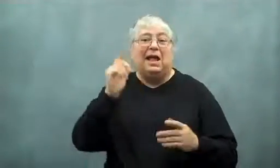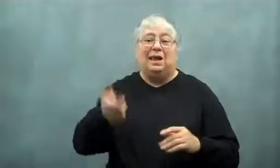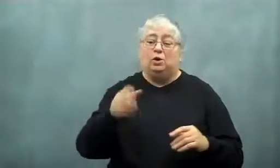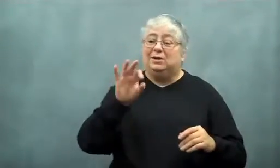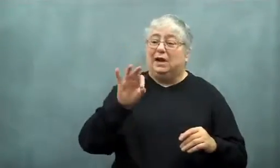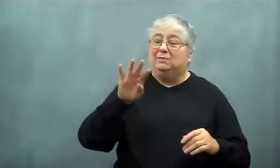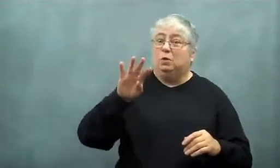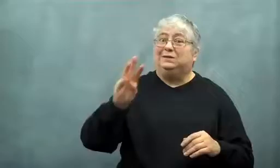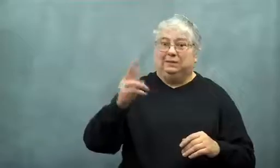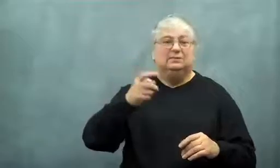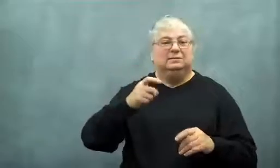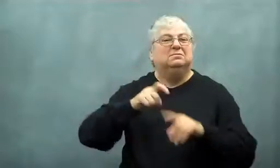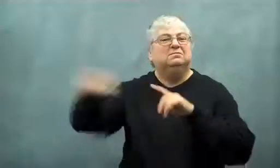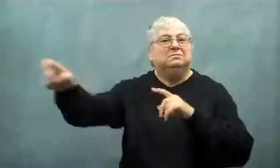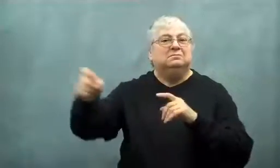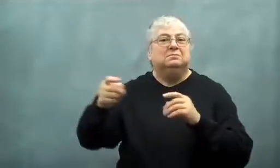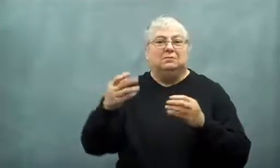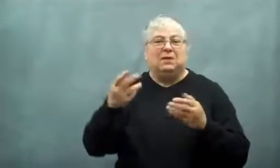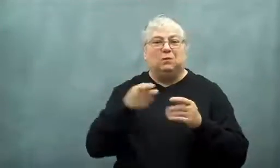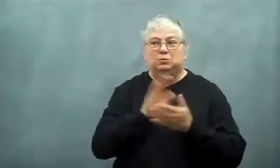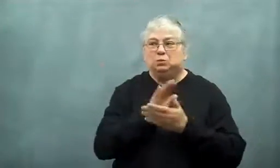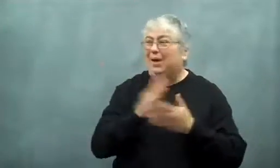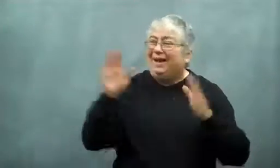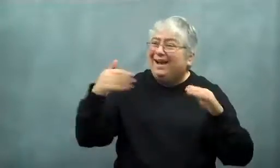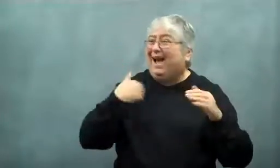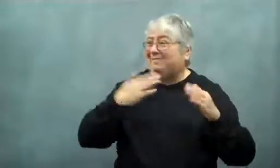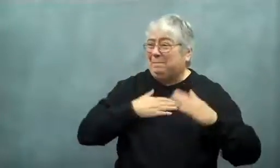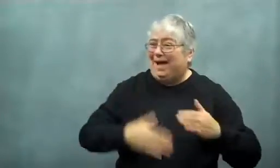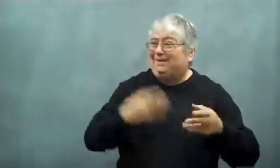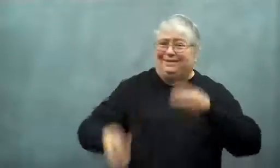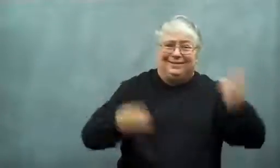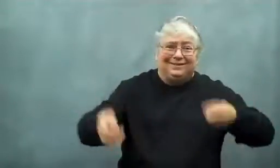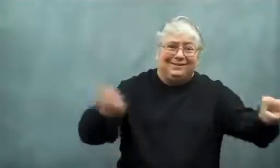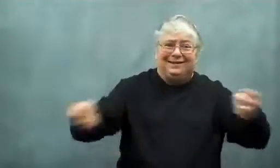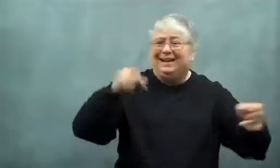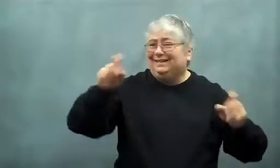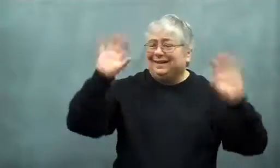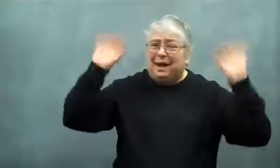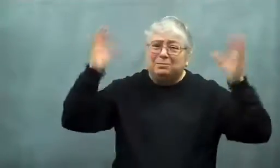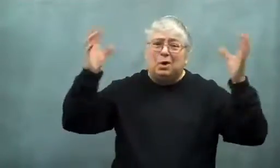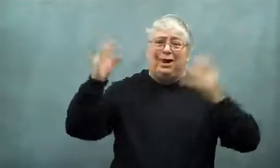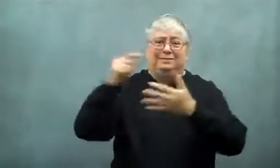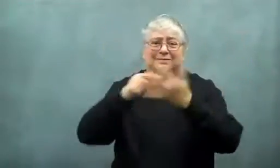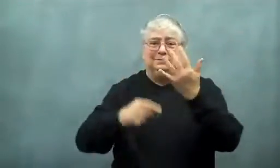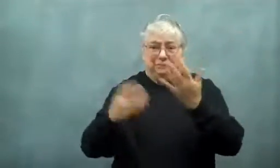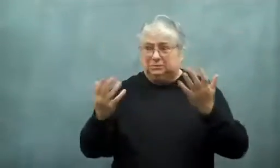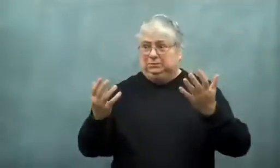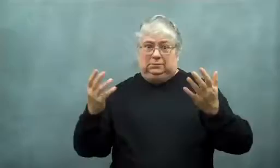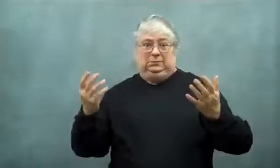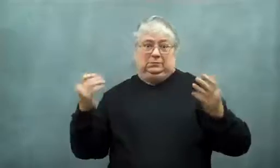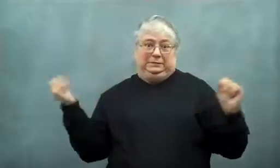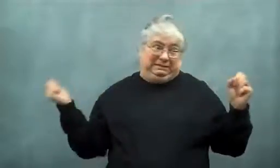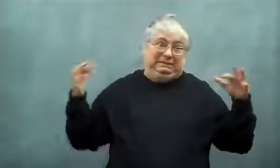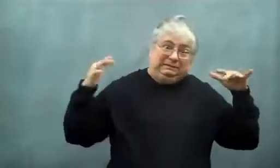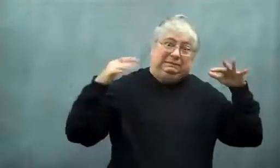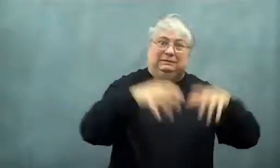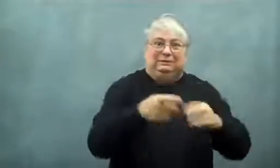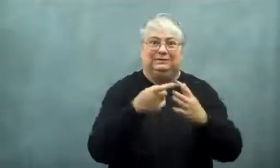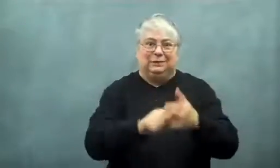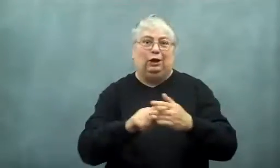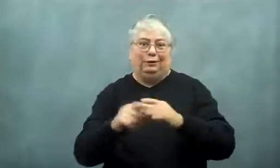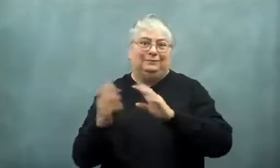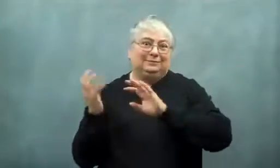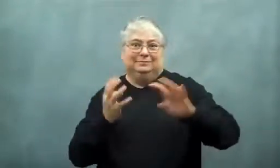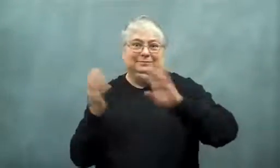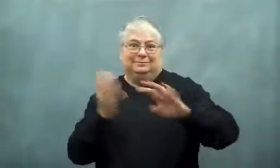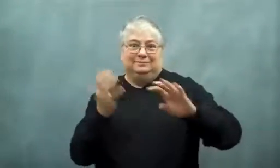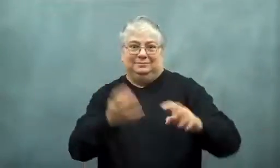A call came in from the school at 9:46